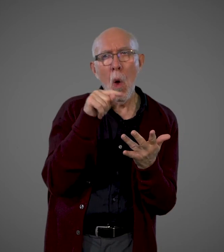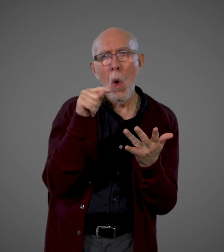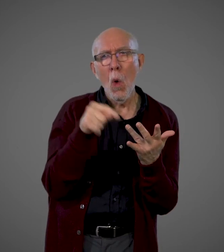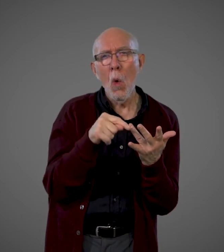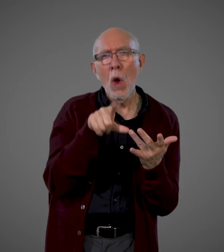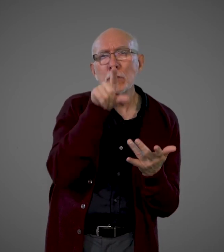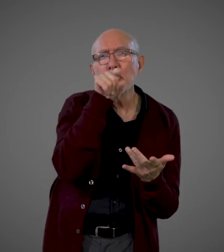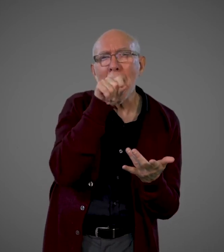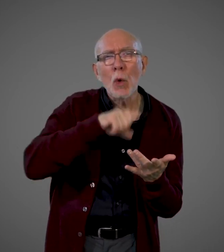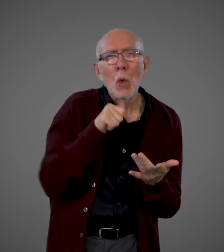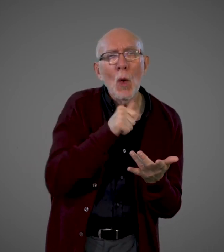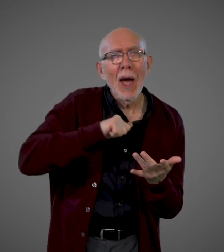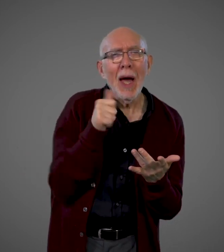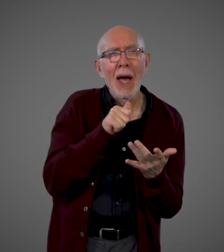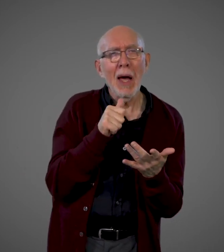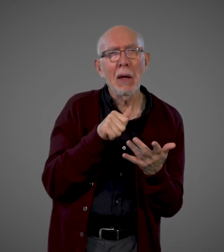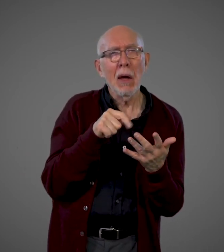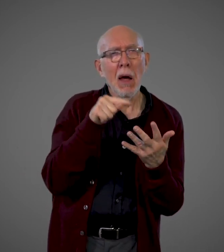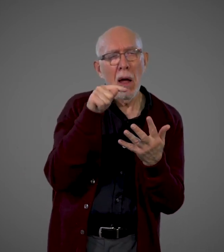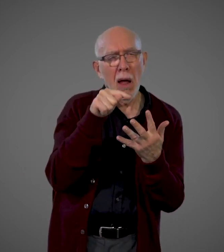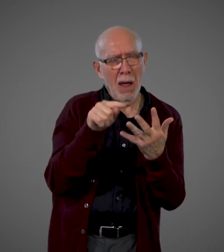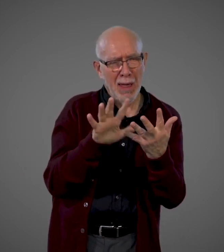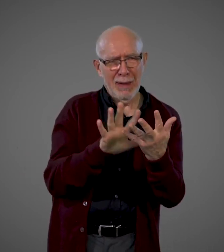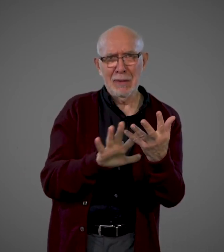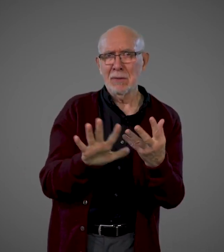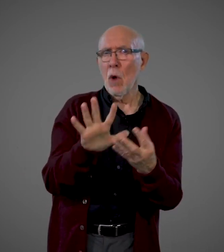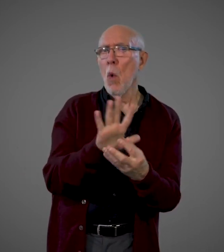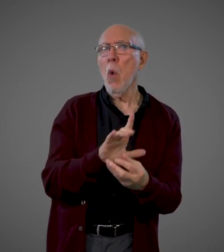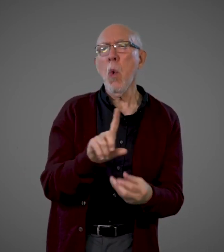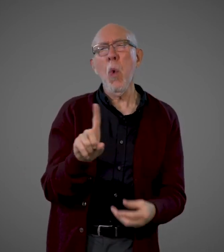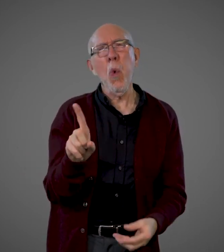all of those are off limits now.